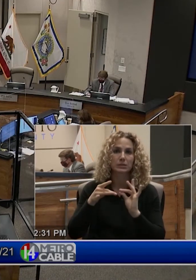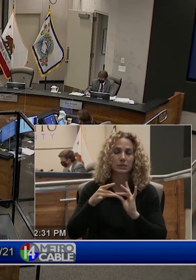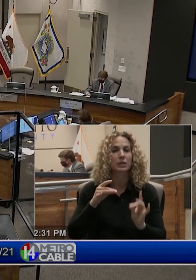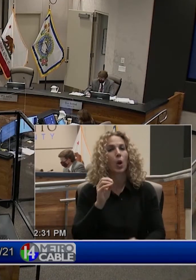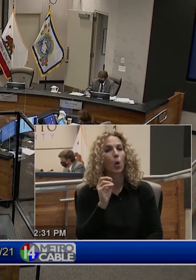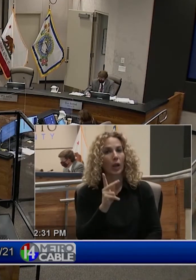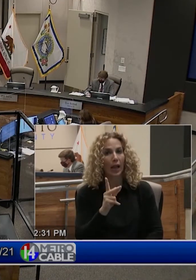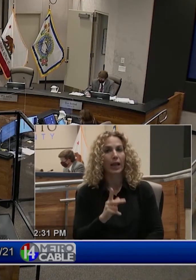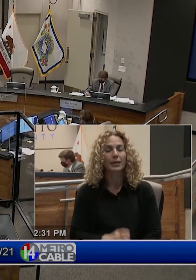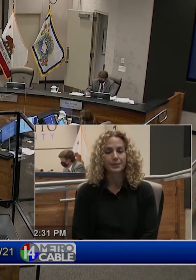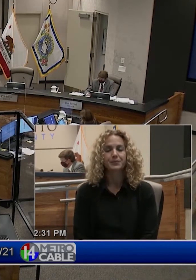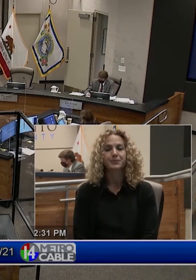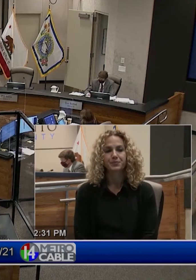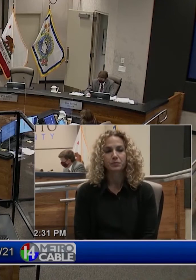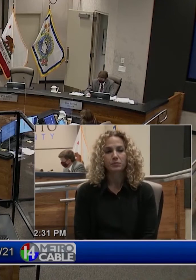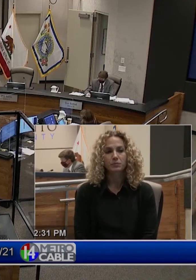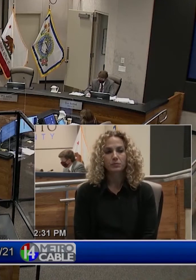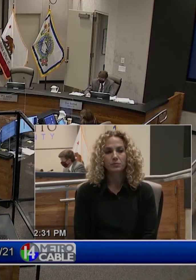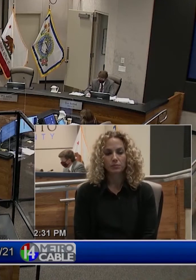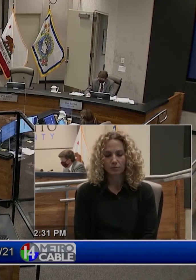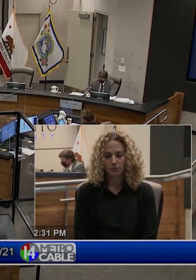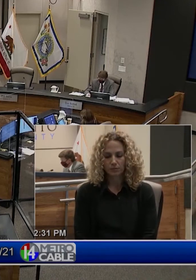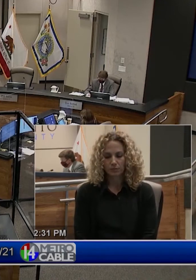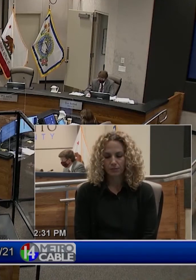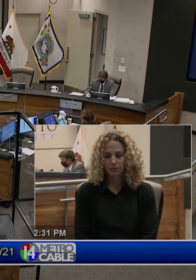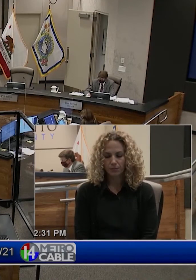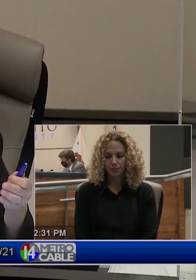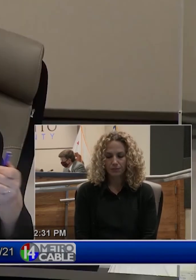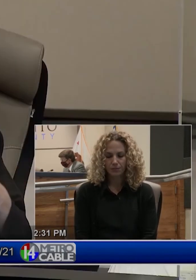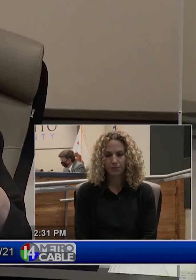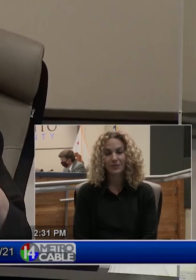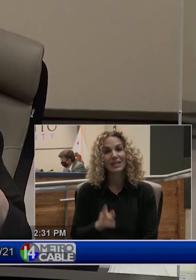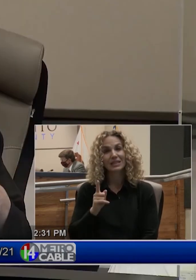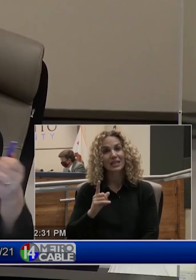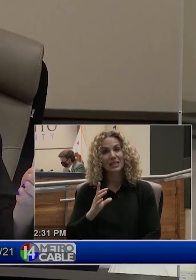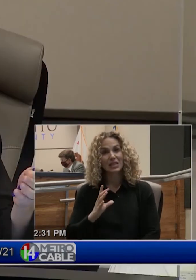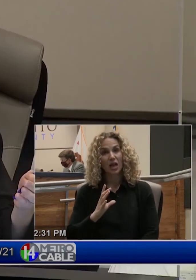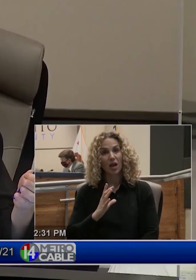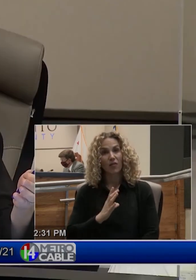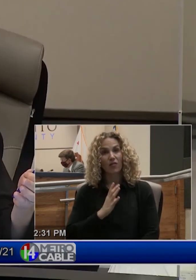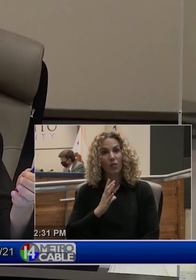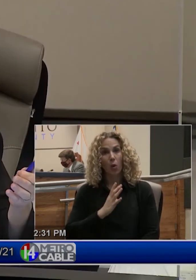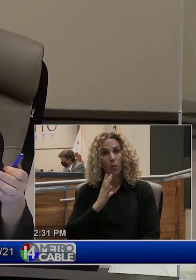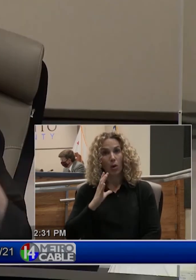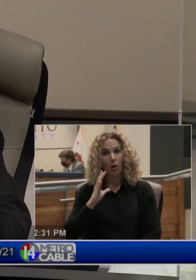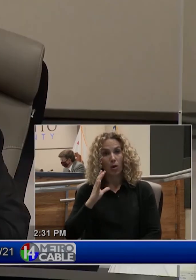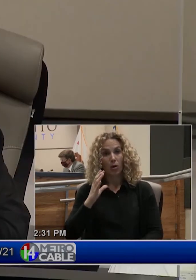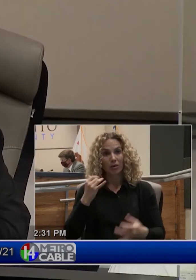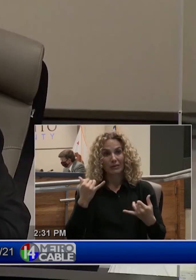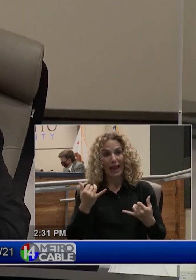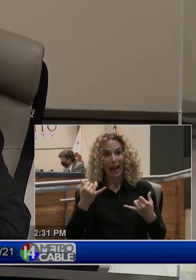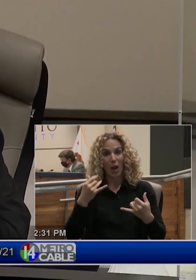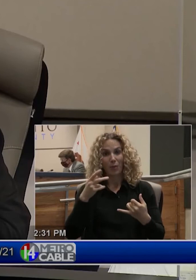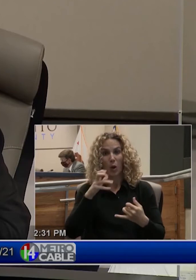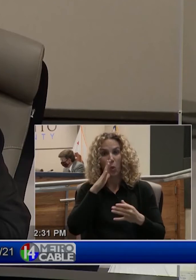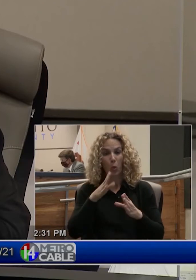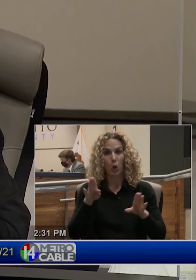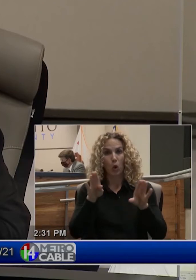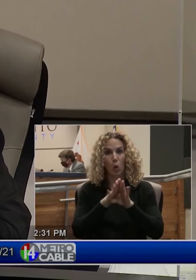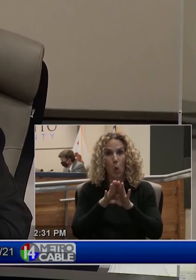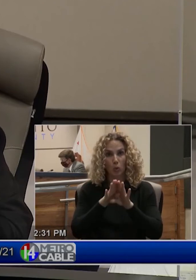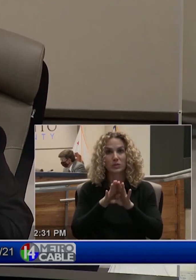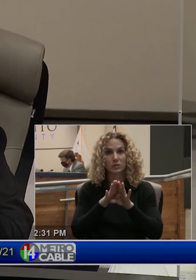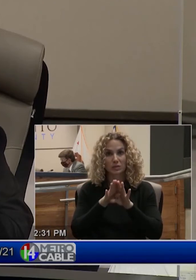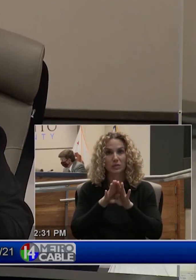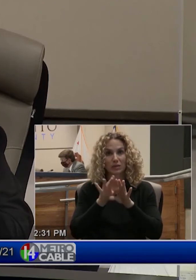OKAY. SO IS THIS A FORMAL HEARING?